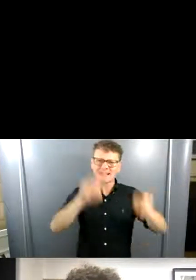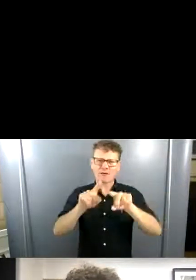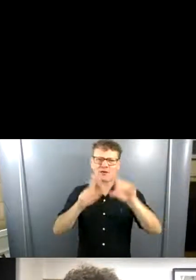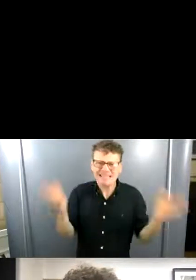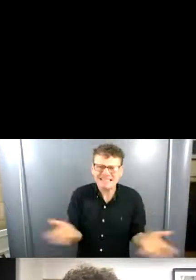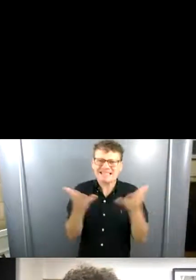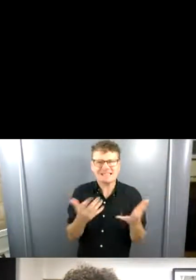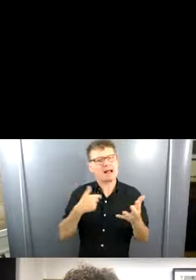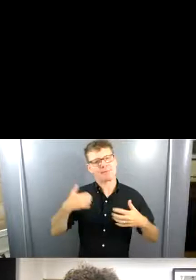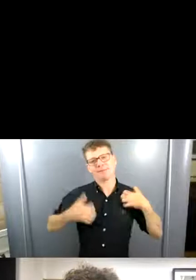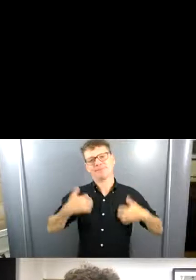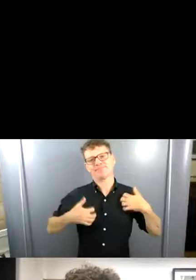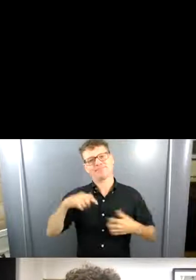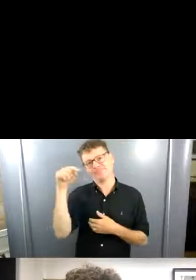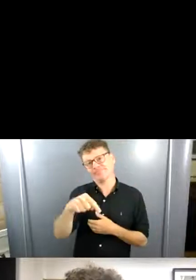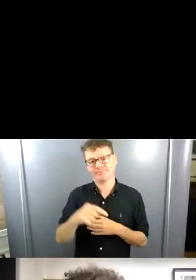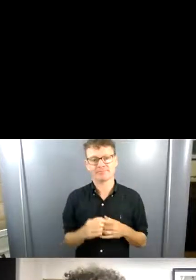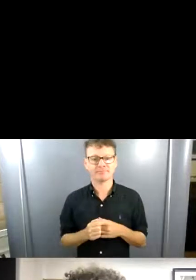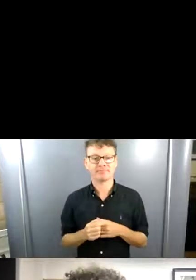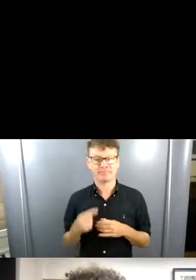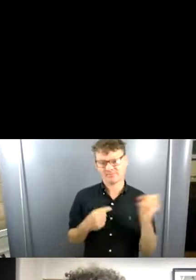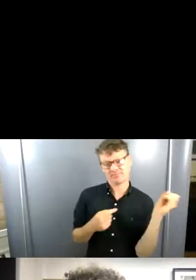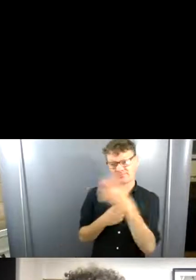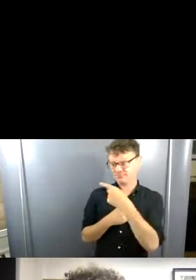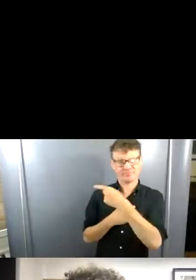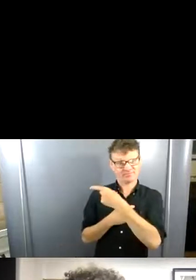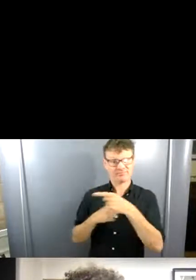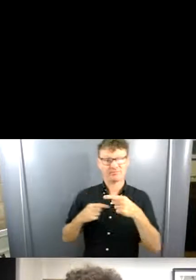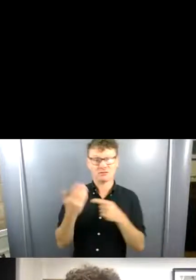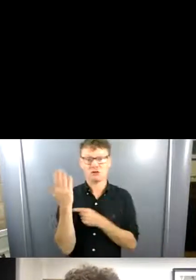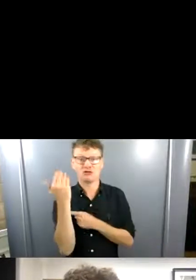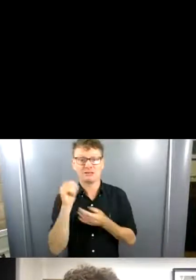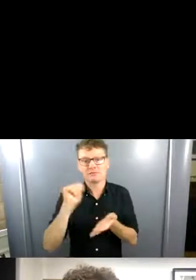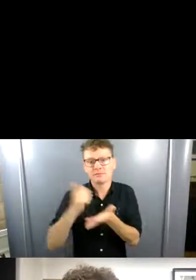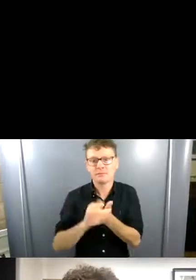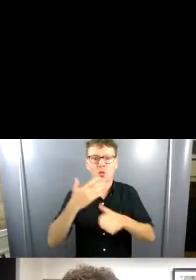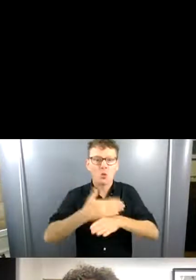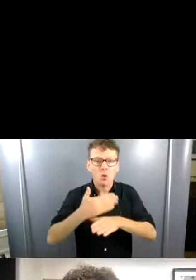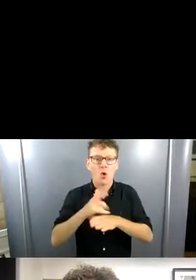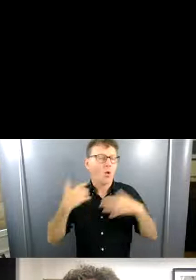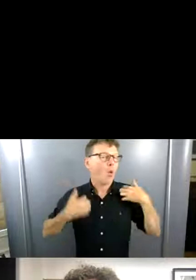put here some recent inspirations some recent work in the area of small-scale multilingualism